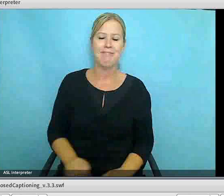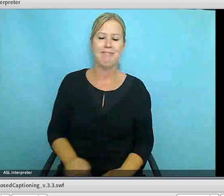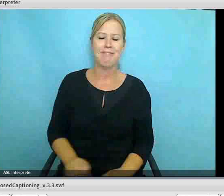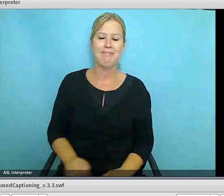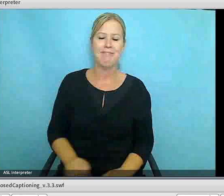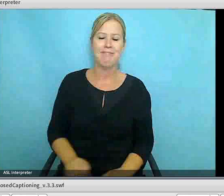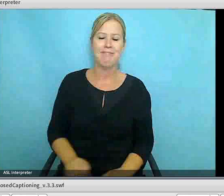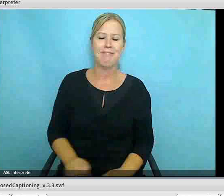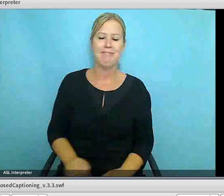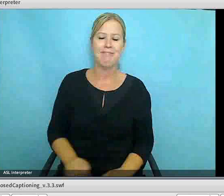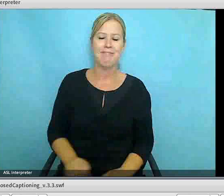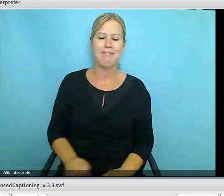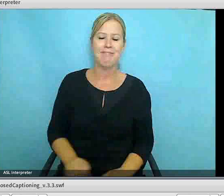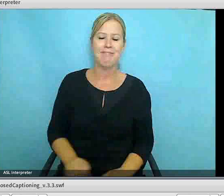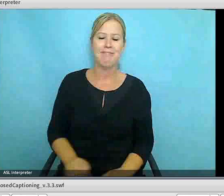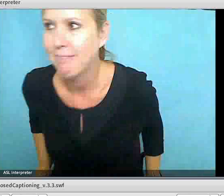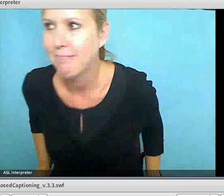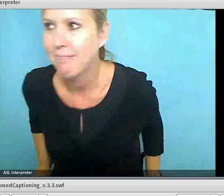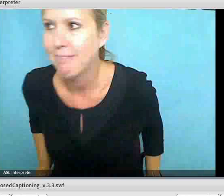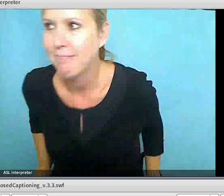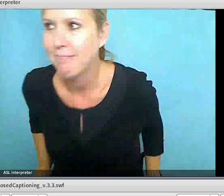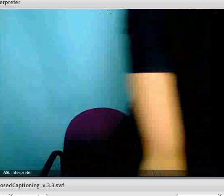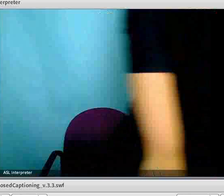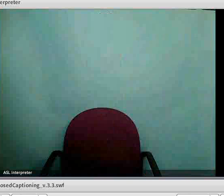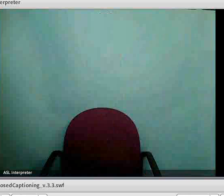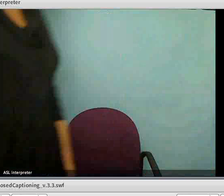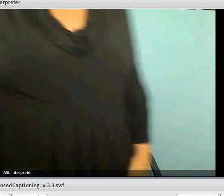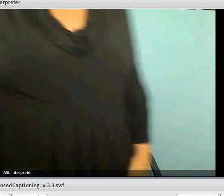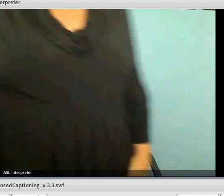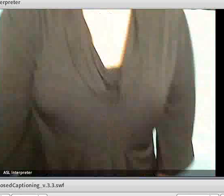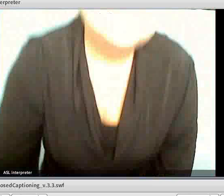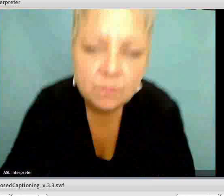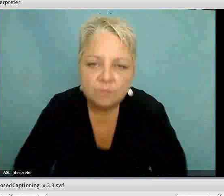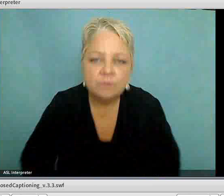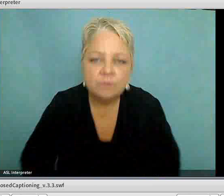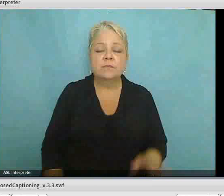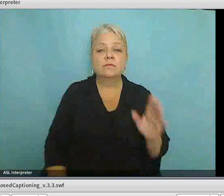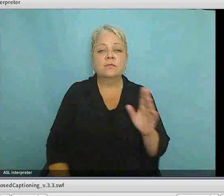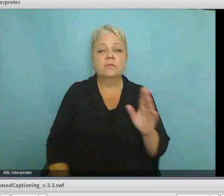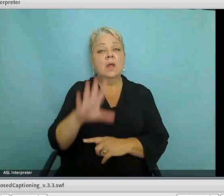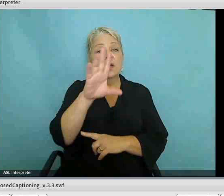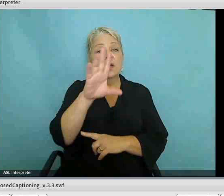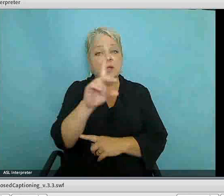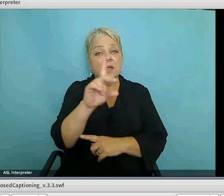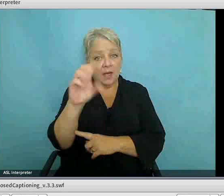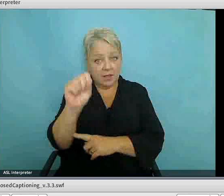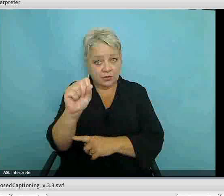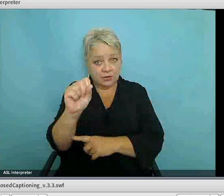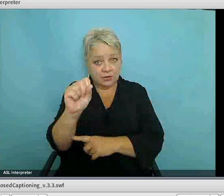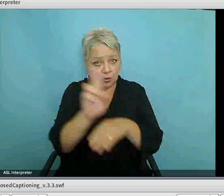At this point, the way the program is set up, we are not enrolling in One Care people